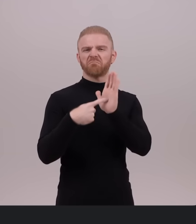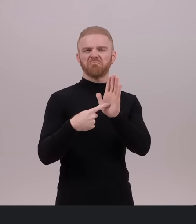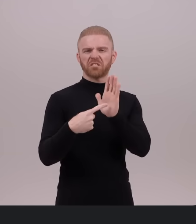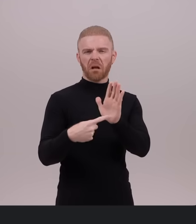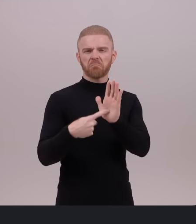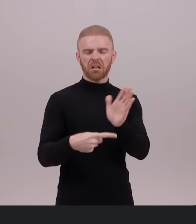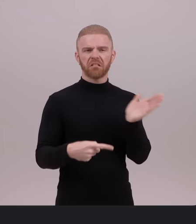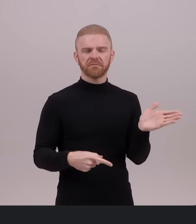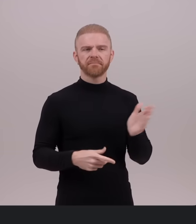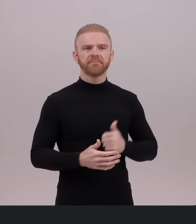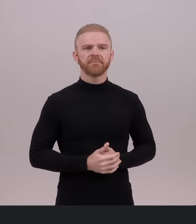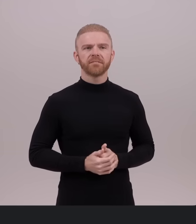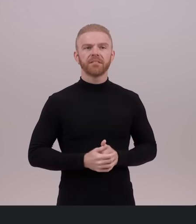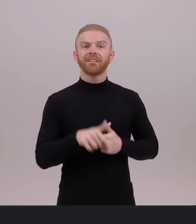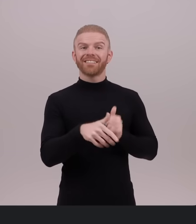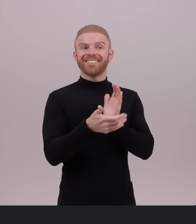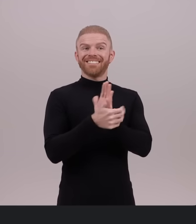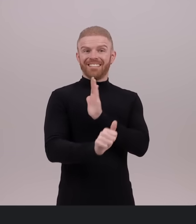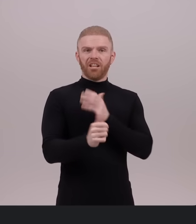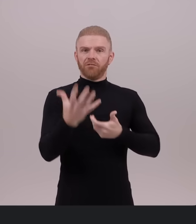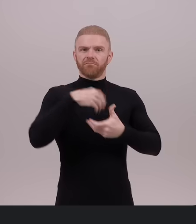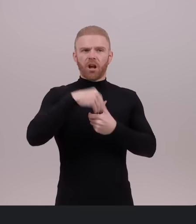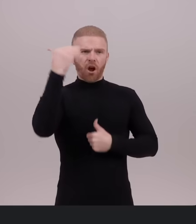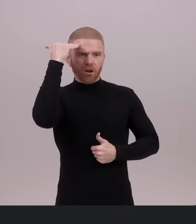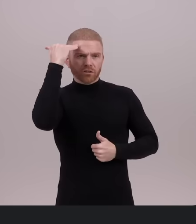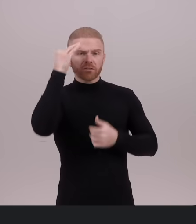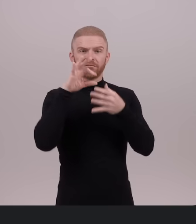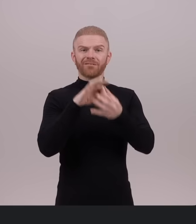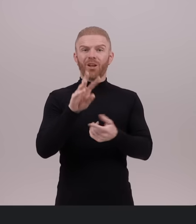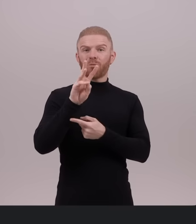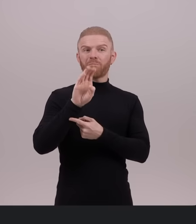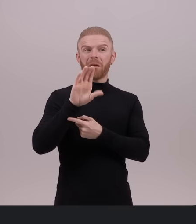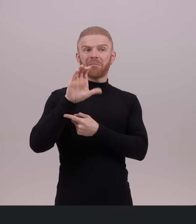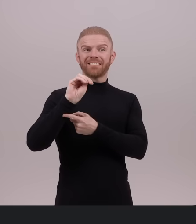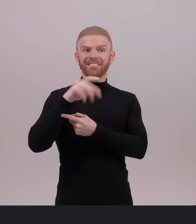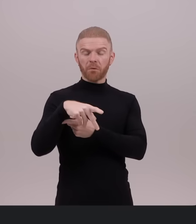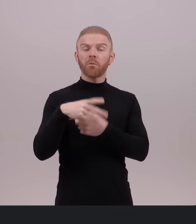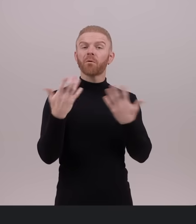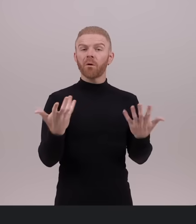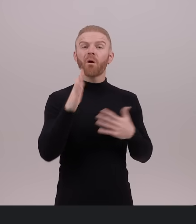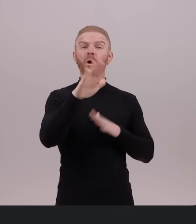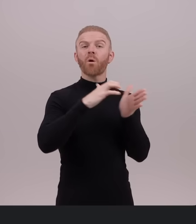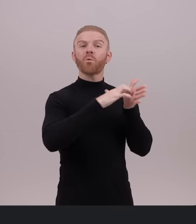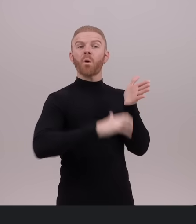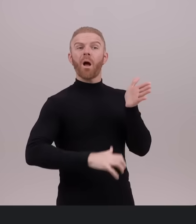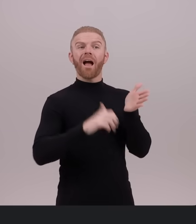This skill here contains knowledge about WebMCP, so your coding agent can jump-start the development